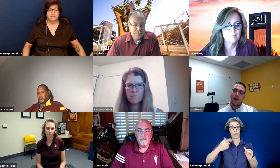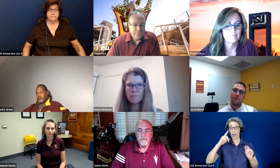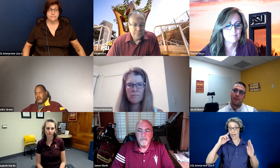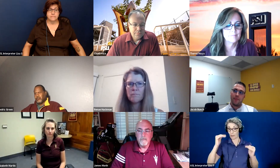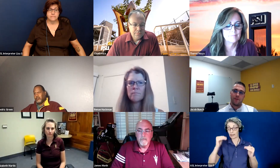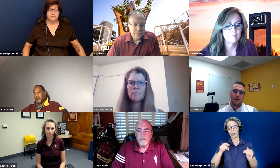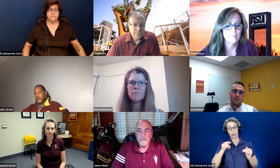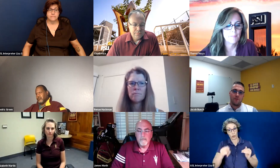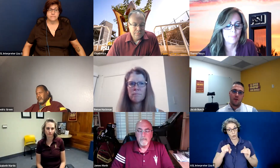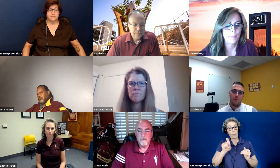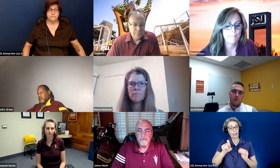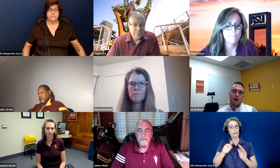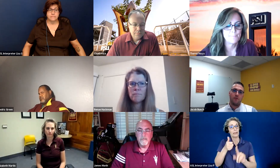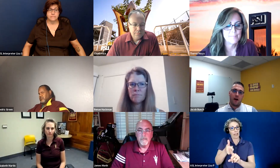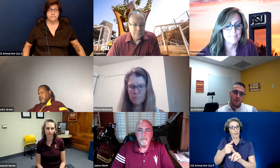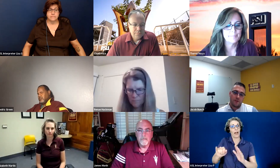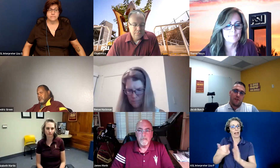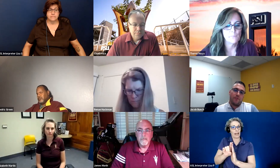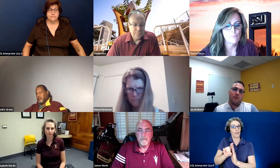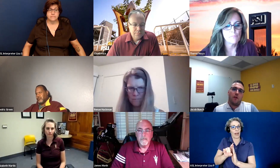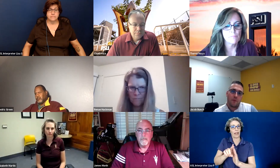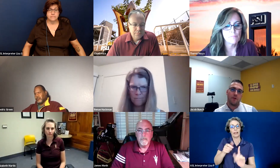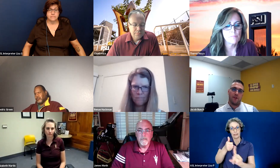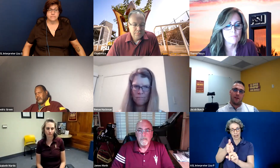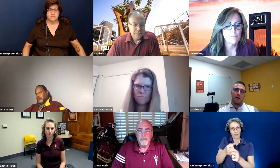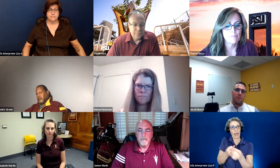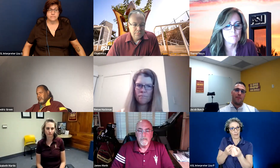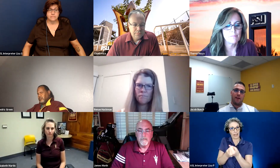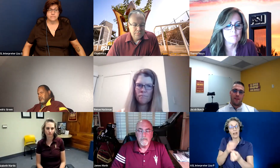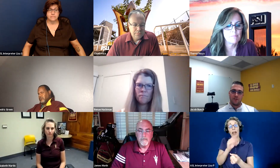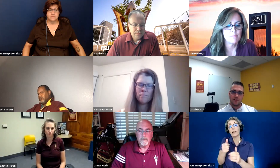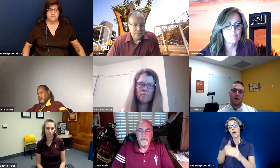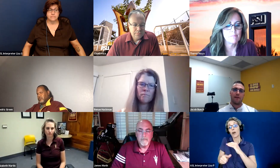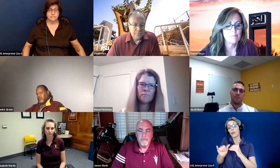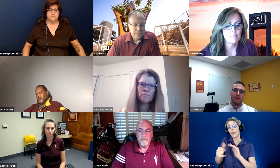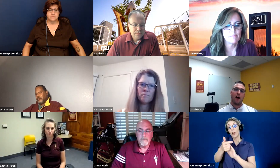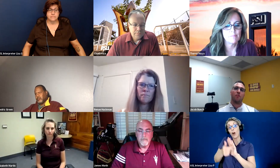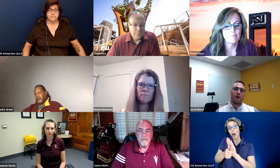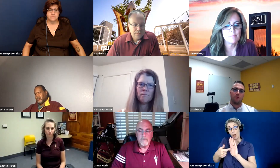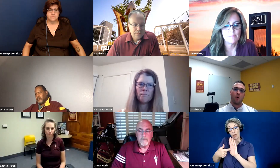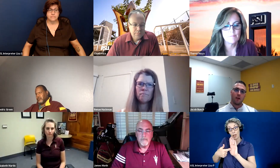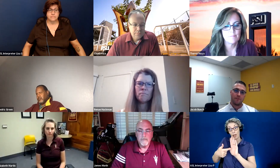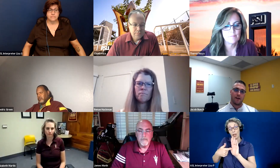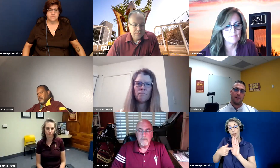and that there is under the law per se, that they they'd still have to be otherwise qualified.